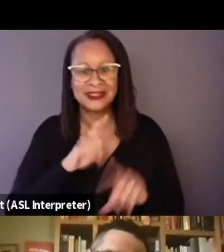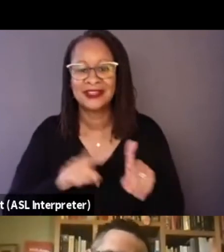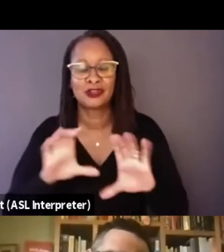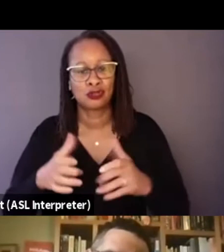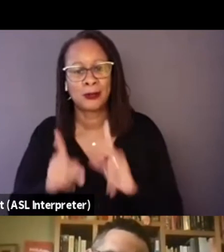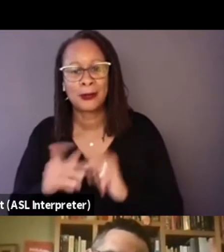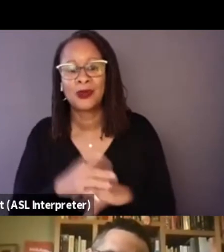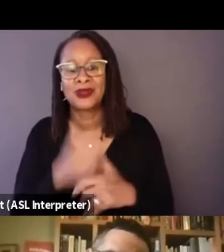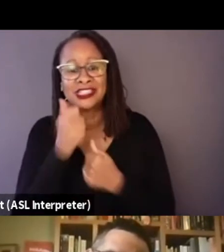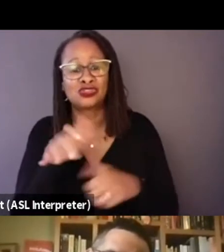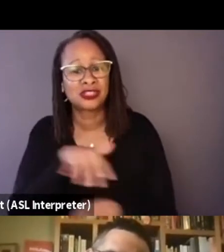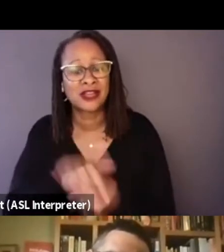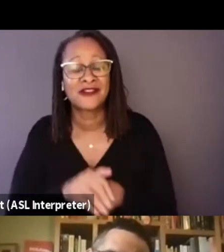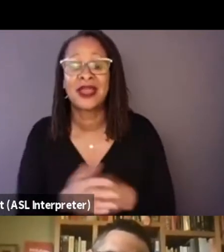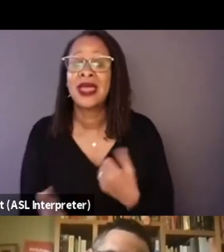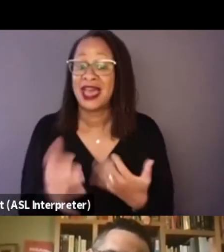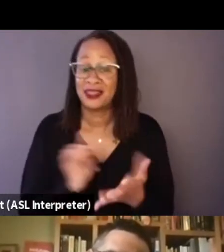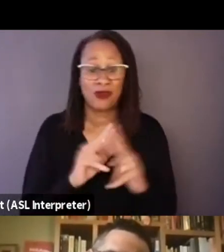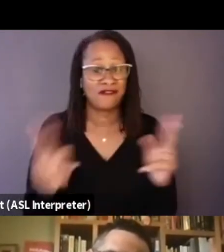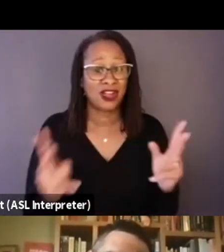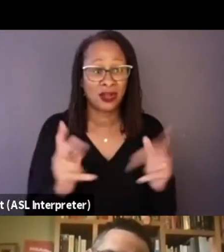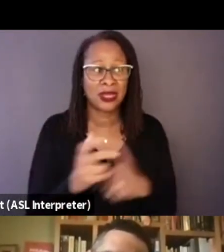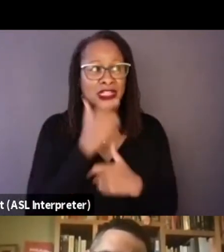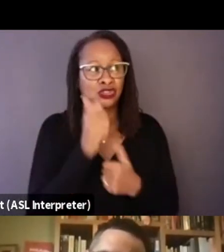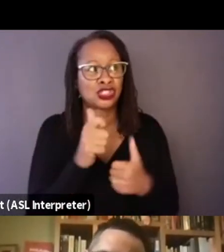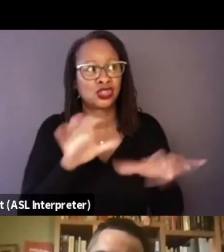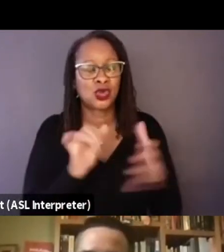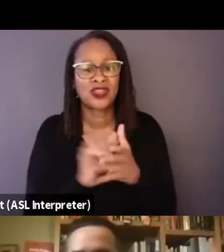even in the style of making the film itself, or the way we constructed it.